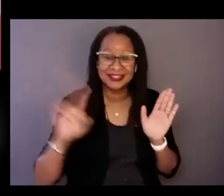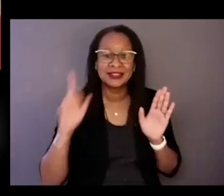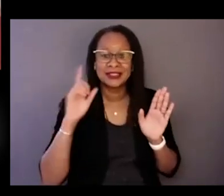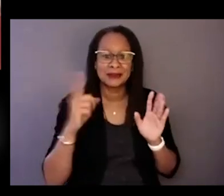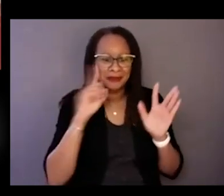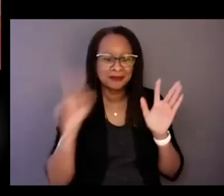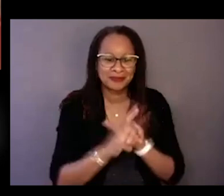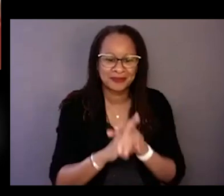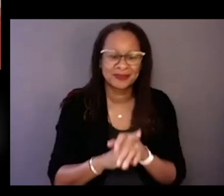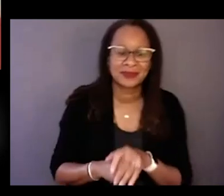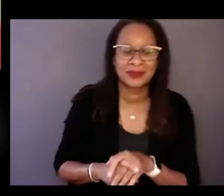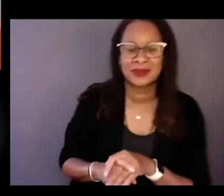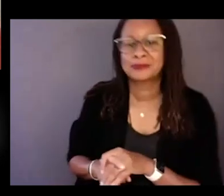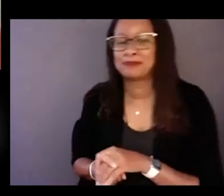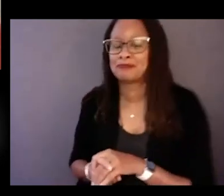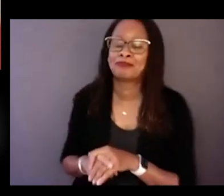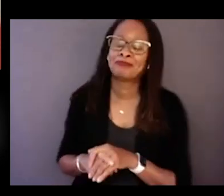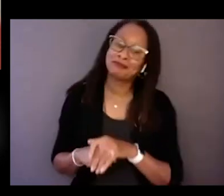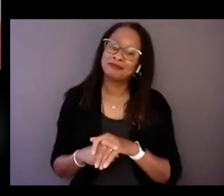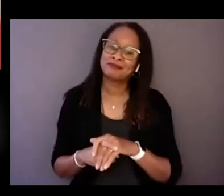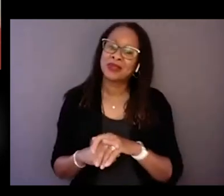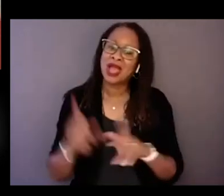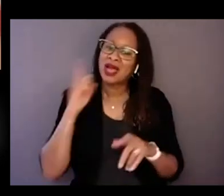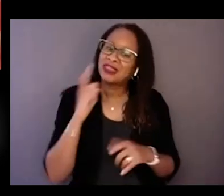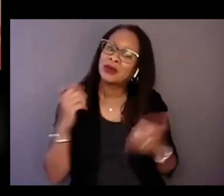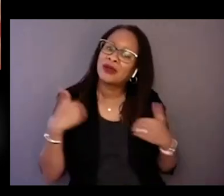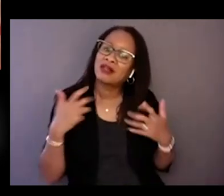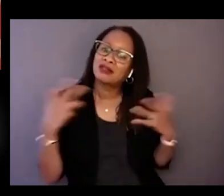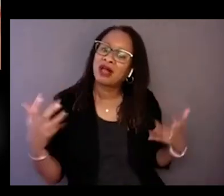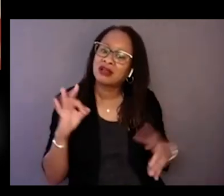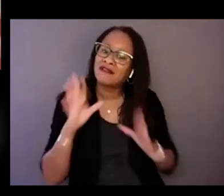I think that there was a lot of focus on Justin Timberlake